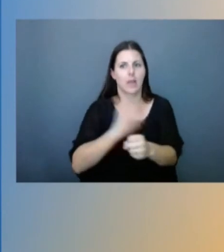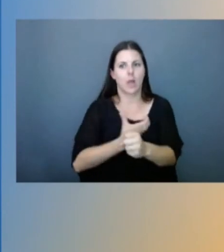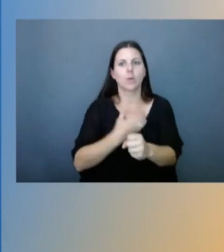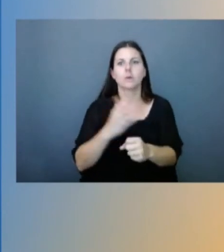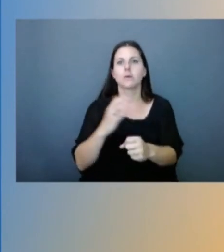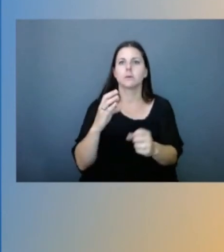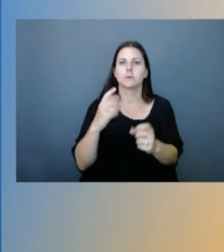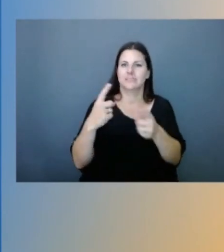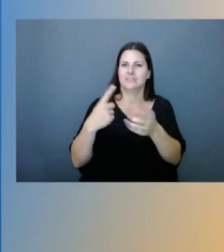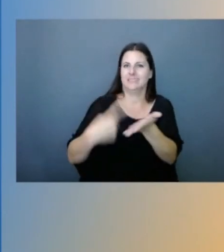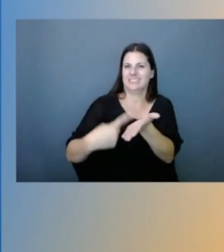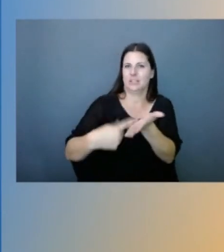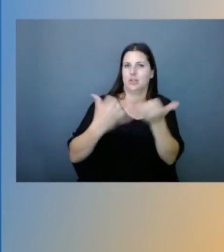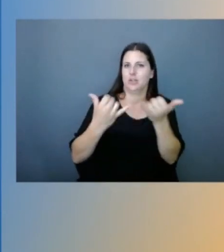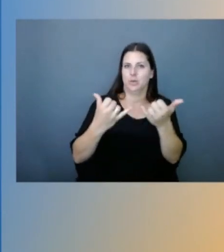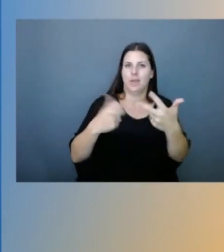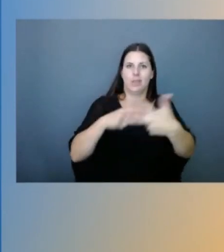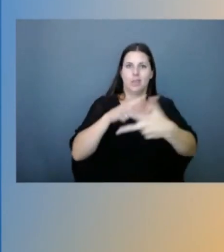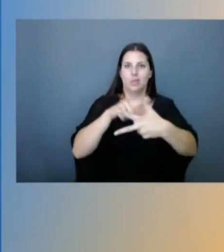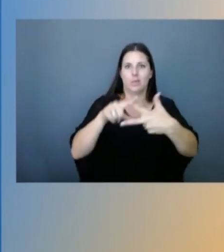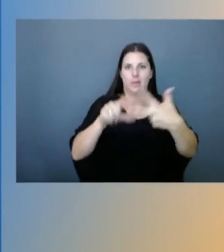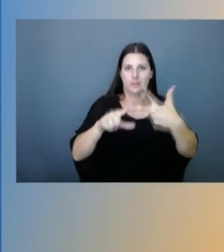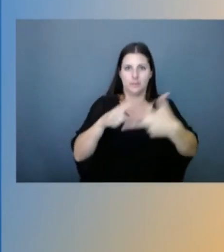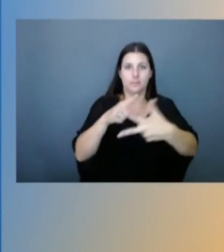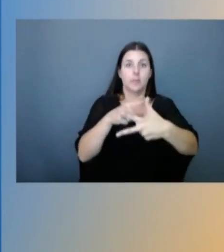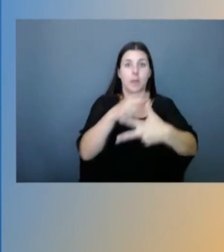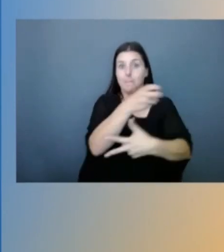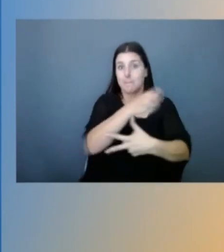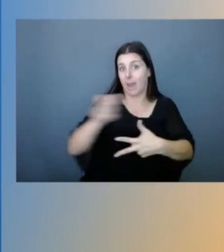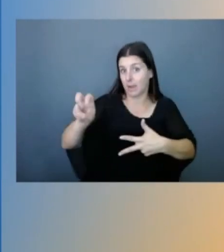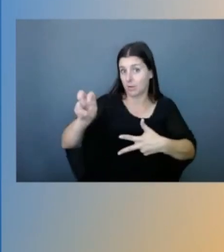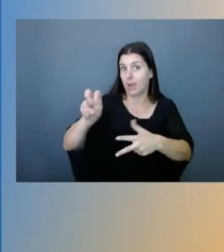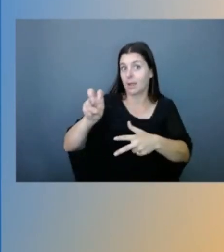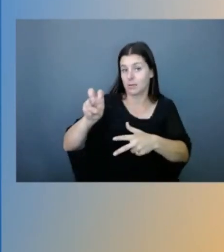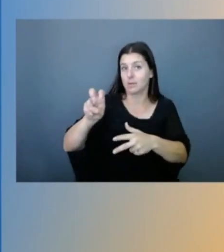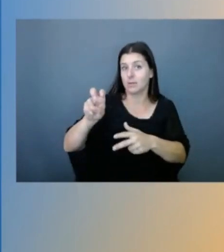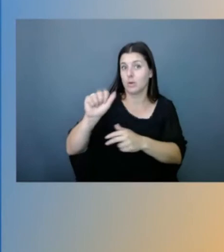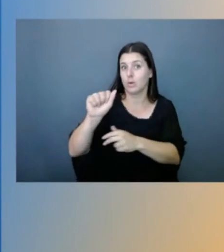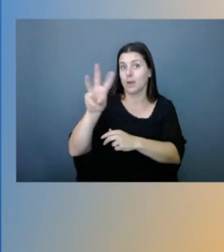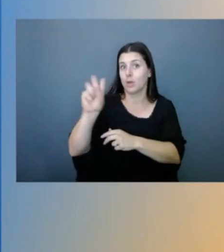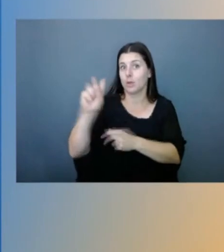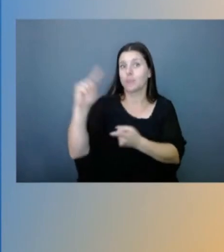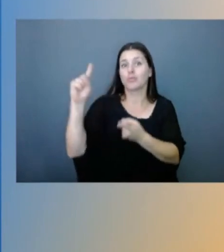First is migrate your workload to AWS to reduce your carbon emissions by 80%.